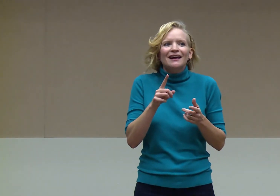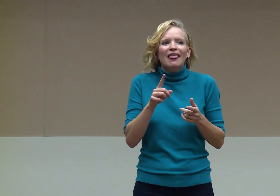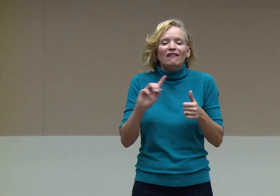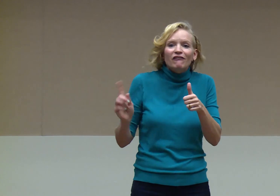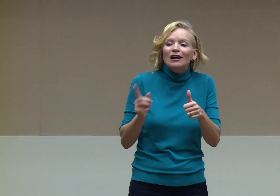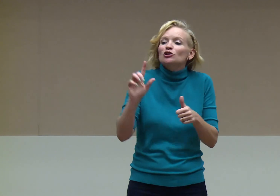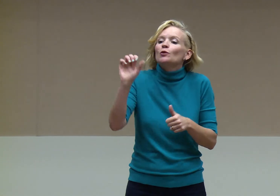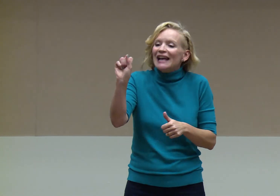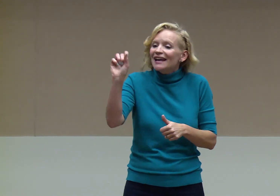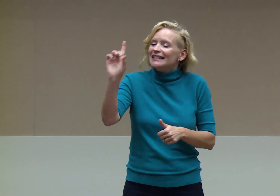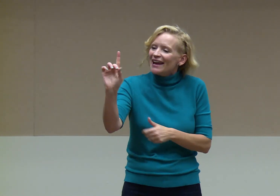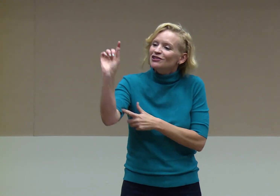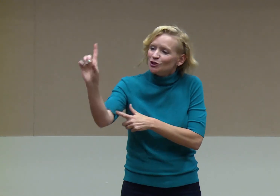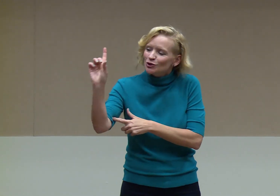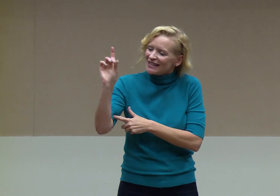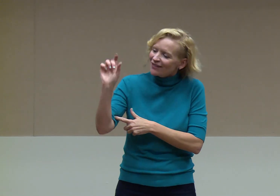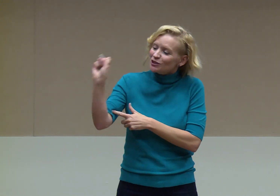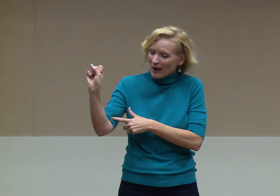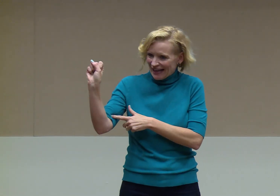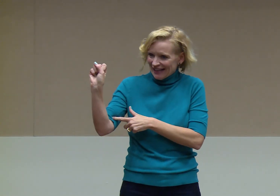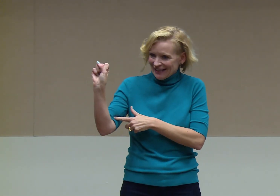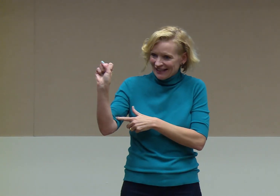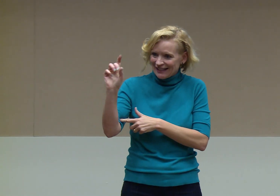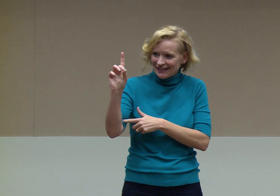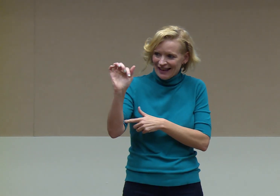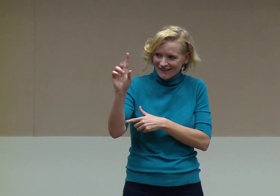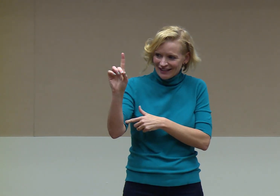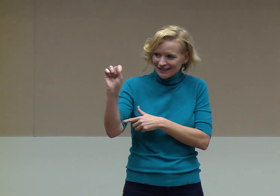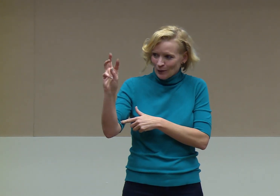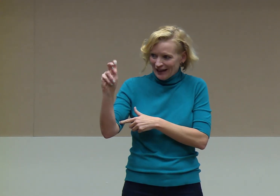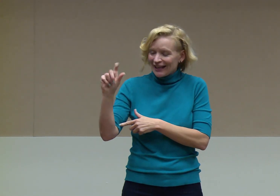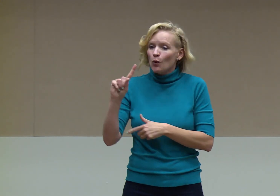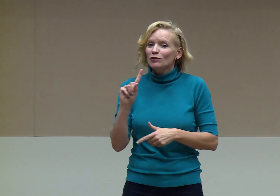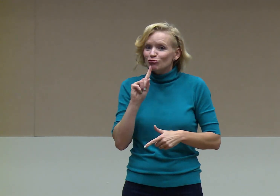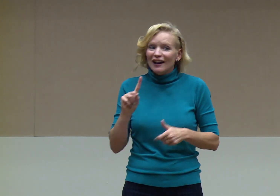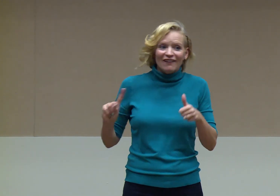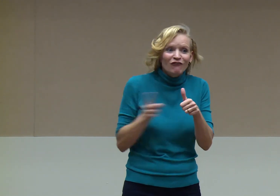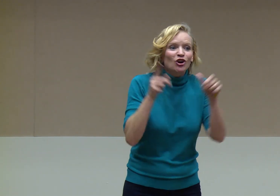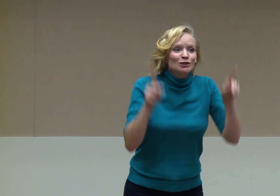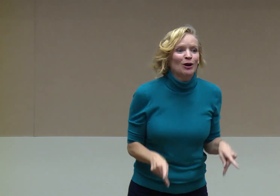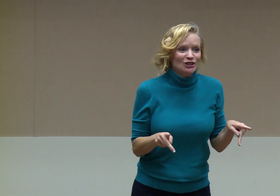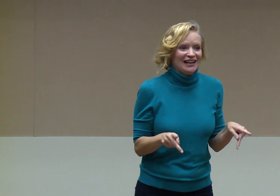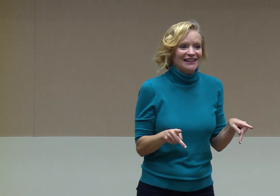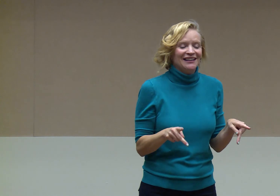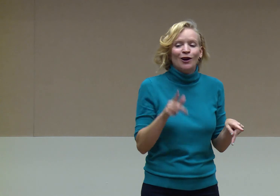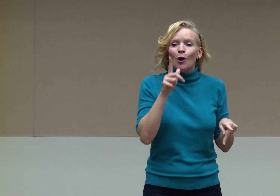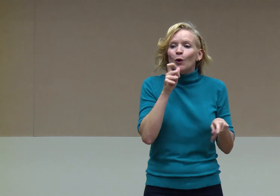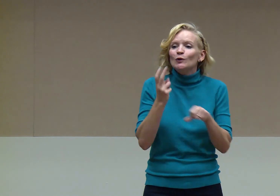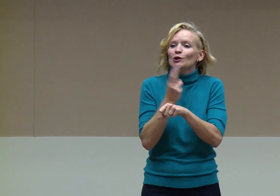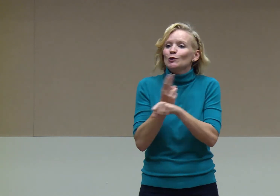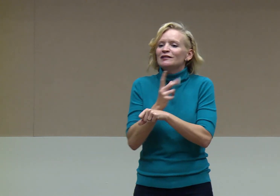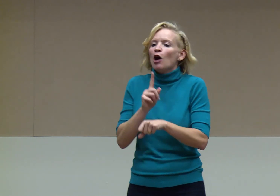So what you do for this task, Dave Swinney was really the first person